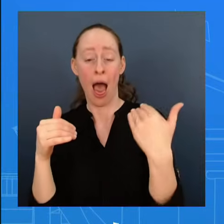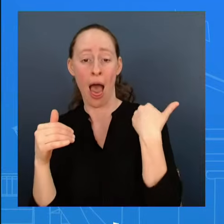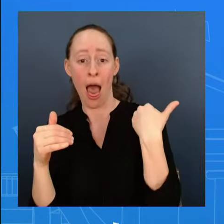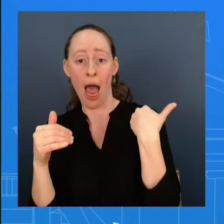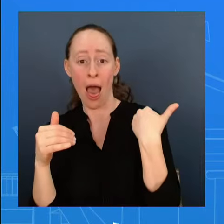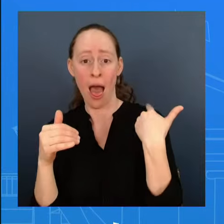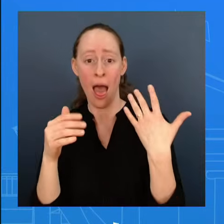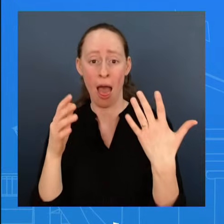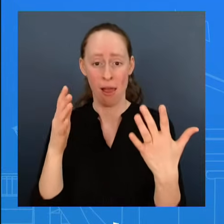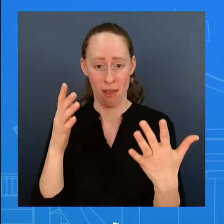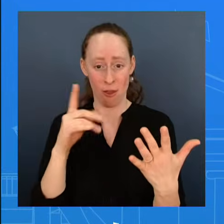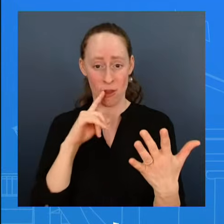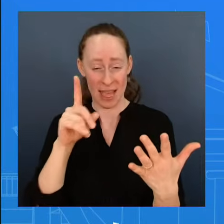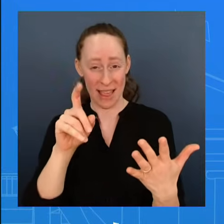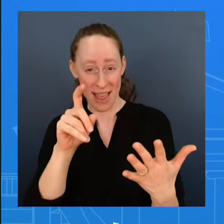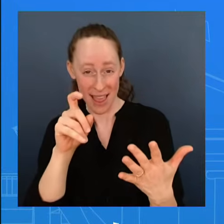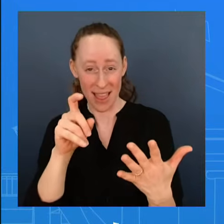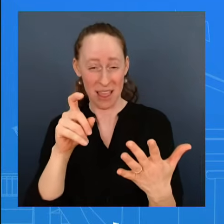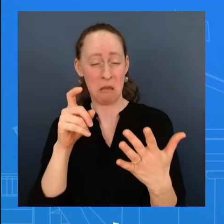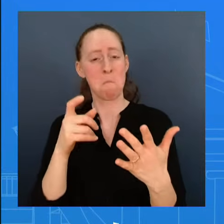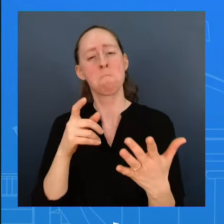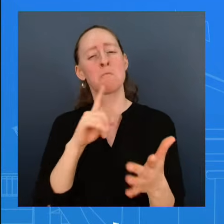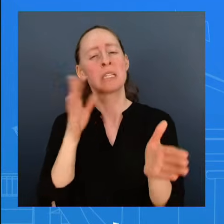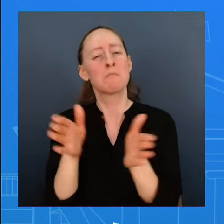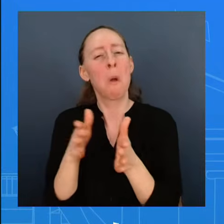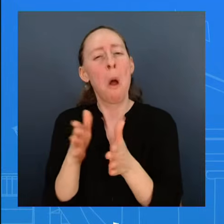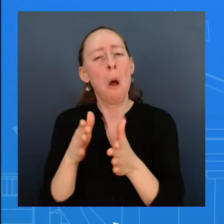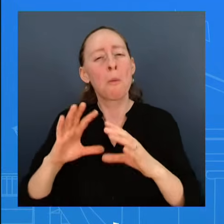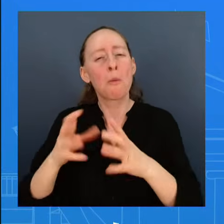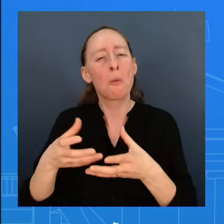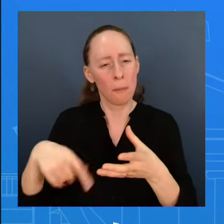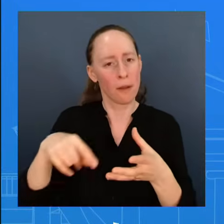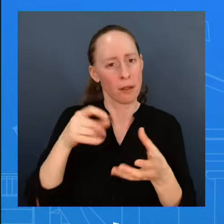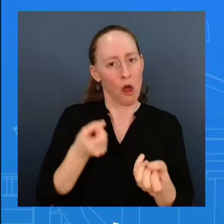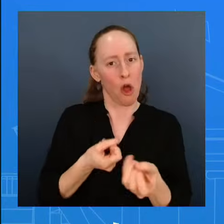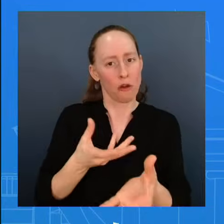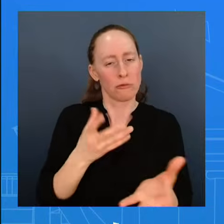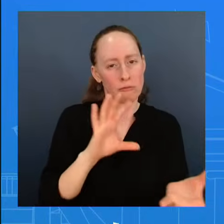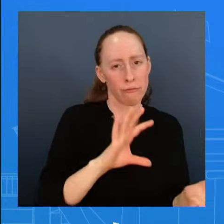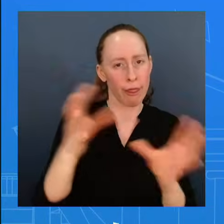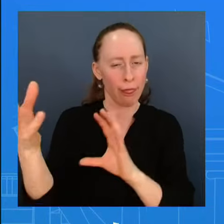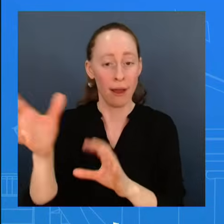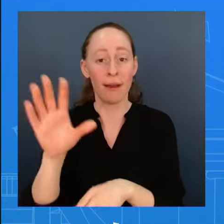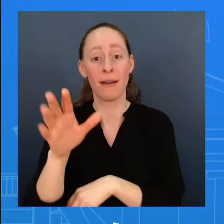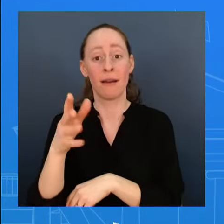who are causing this disruption. And if they are going to protest, Americans have the right to do it